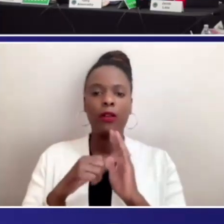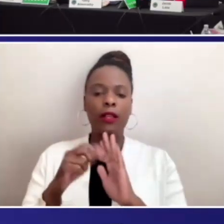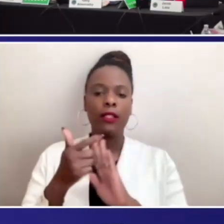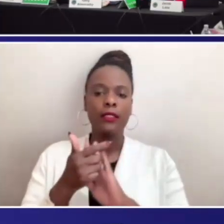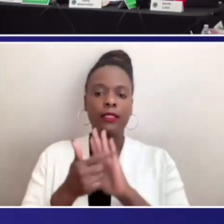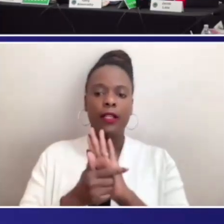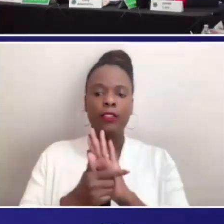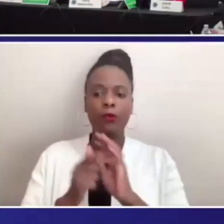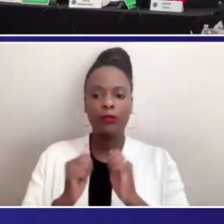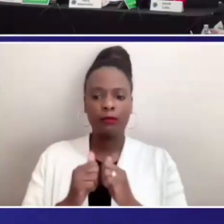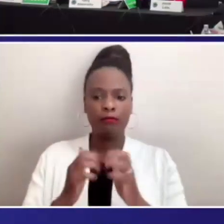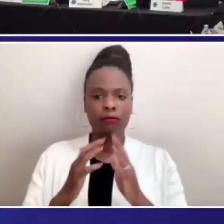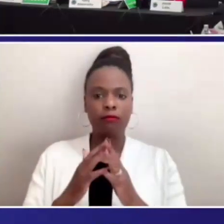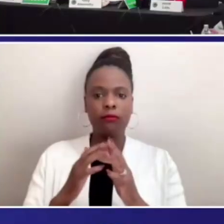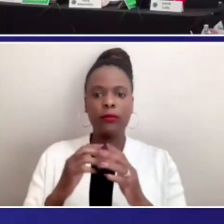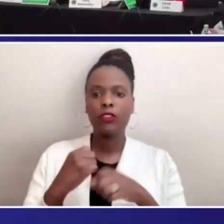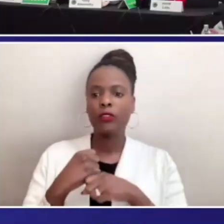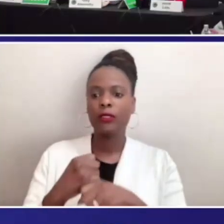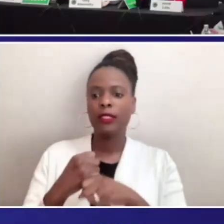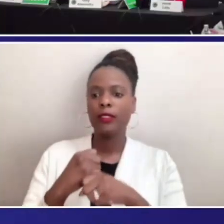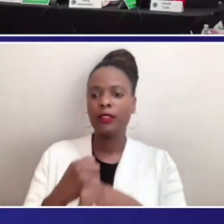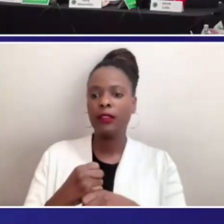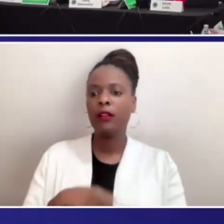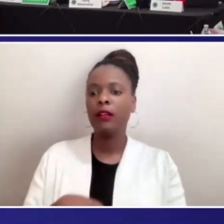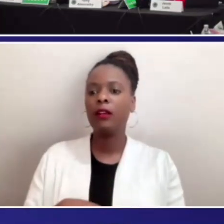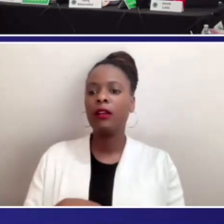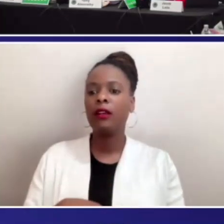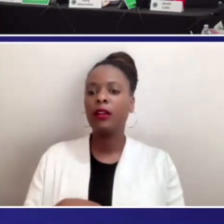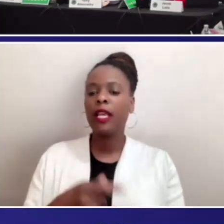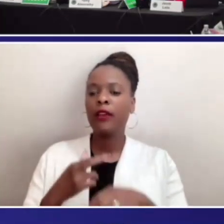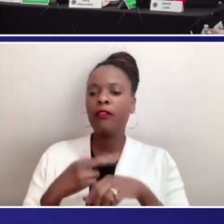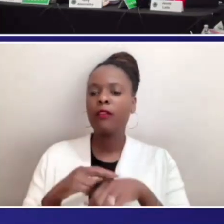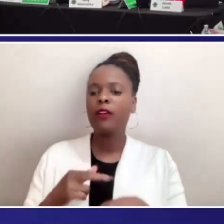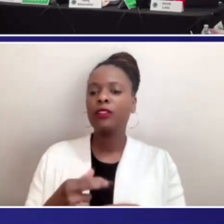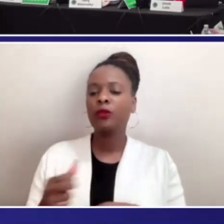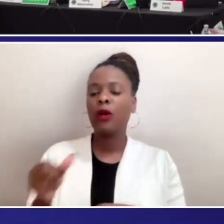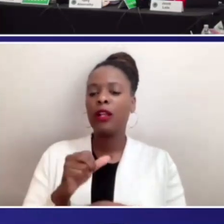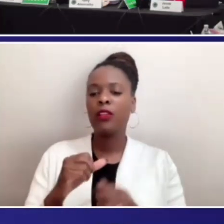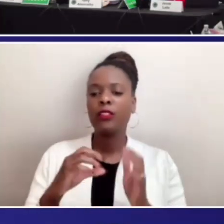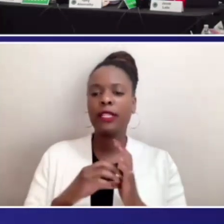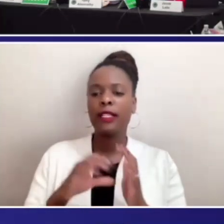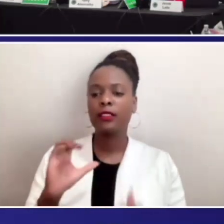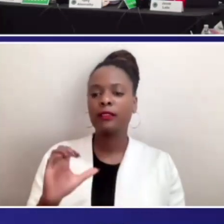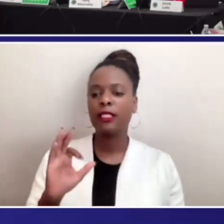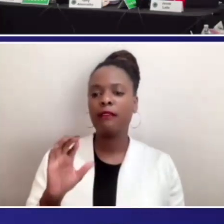section of the CFR as it existed as of that date and time, we're faced with the issue of trying to implement that definition